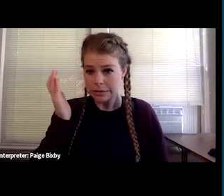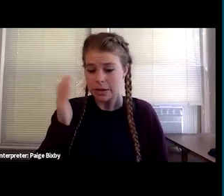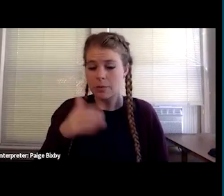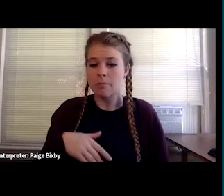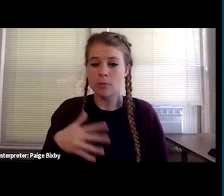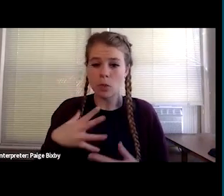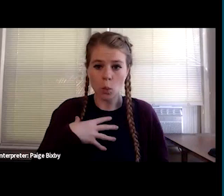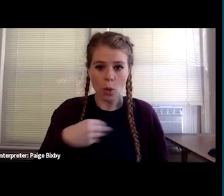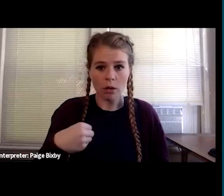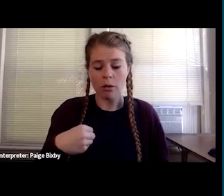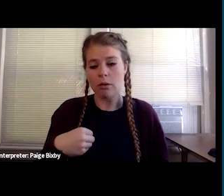You know, are they becoming cyanotic?